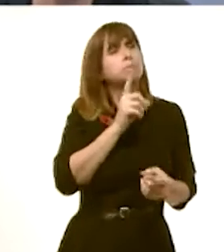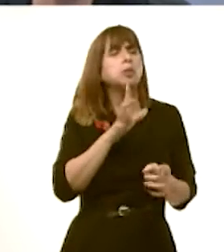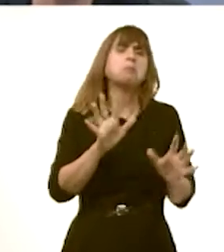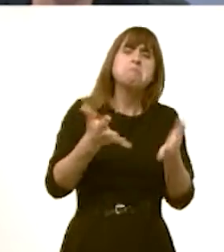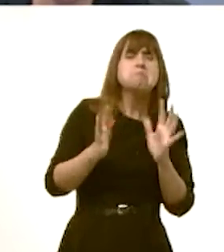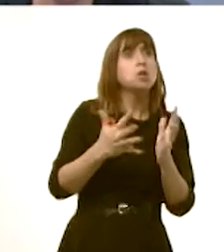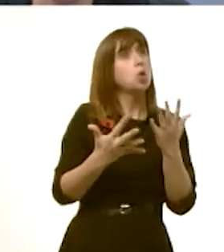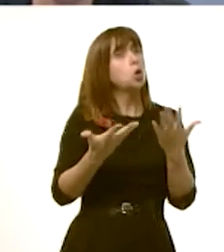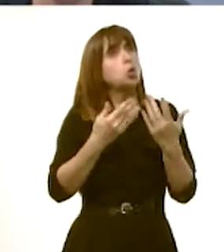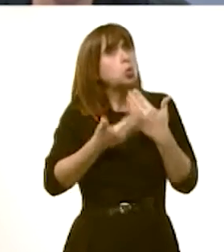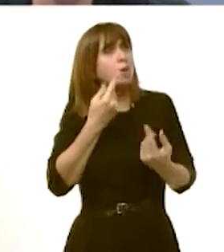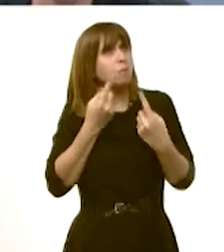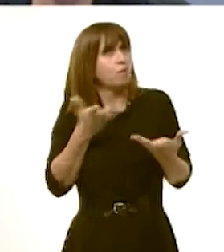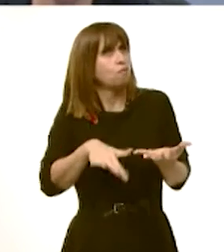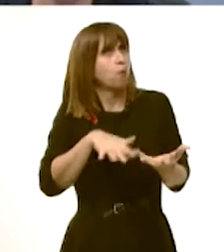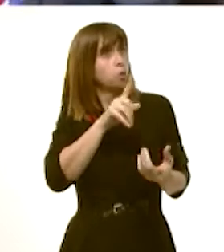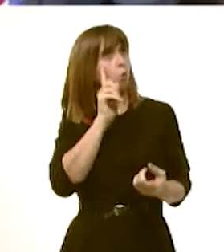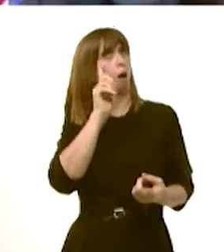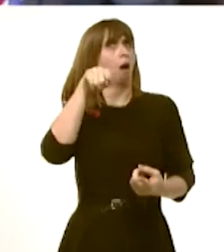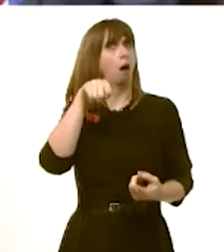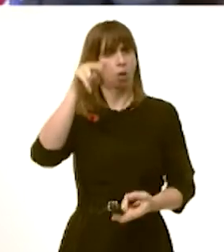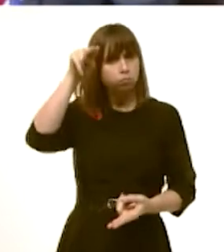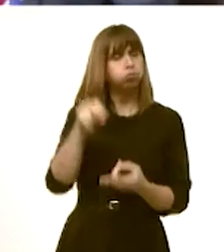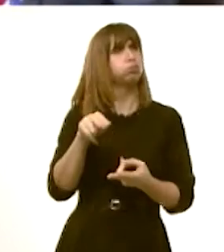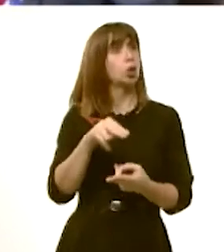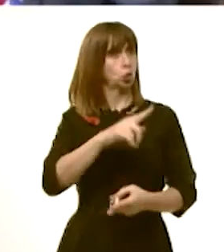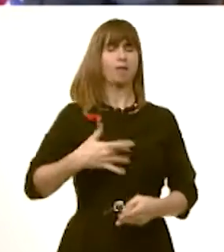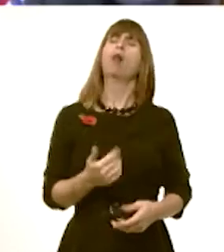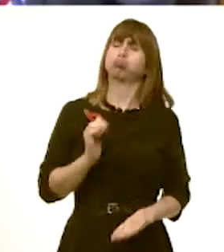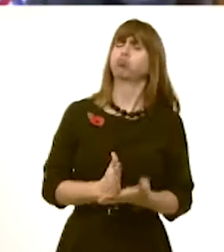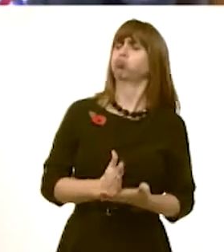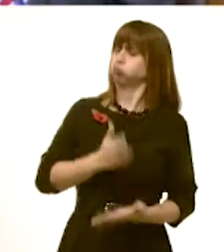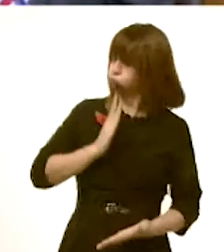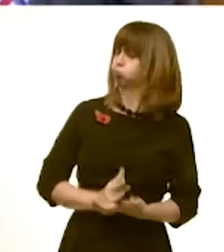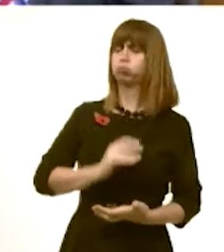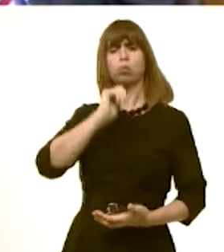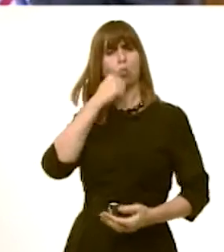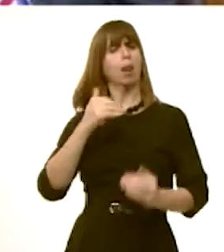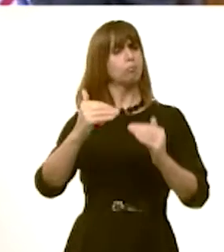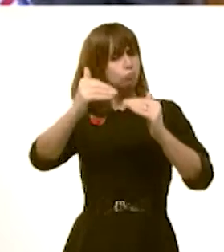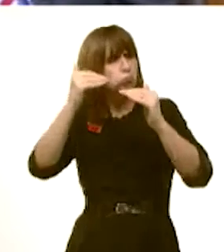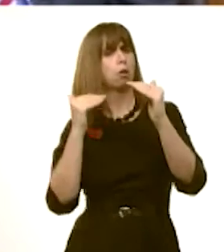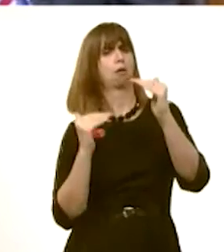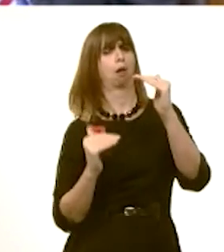new information has come forward that gives you confidence to say that the figure is way below.